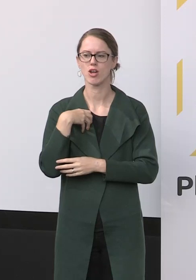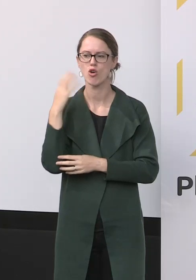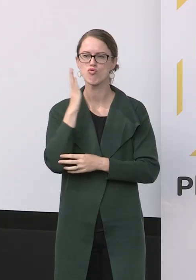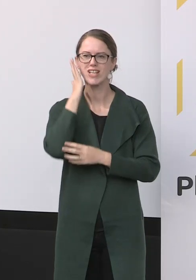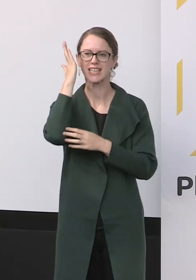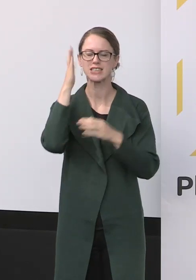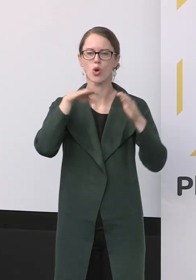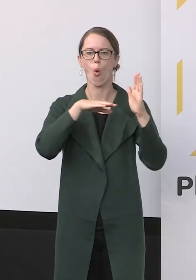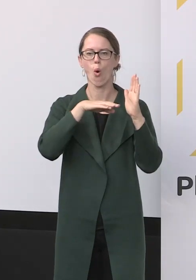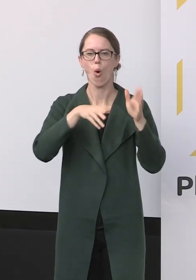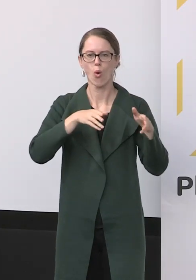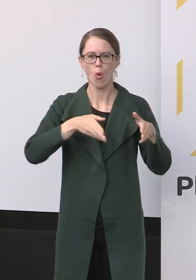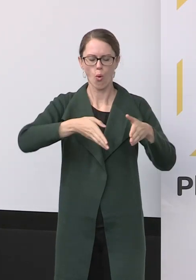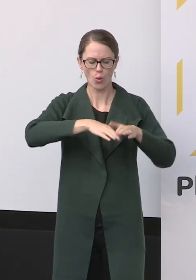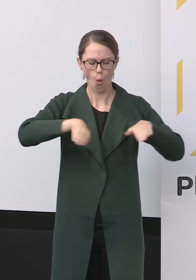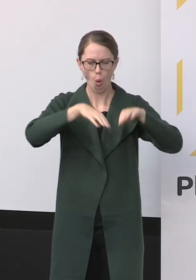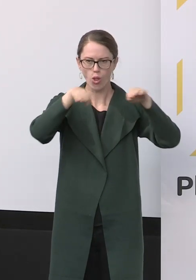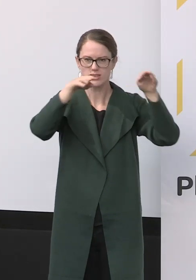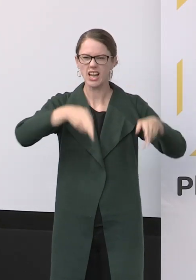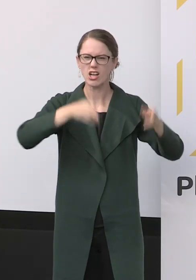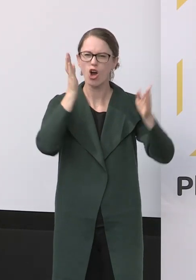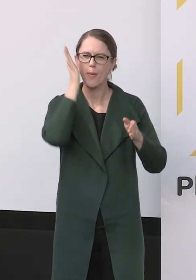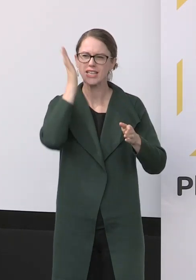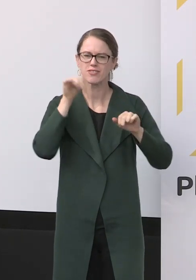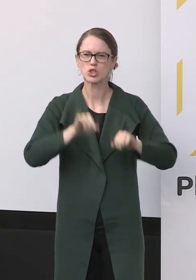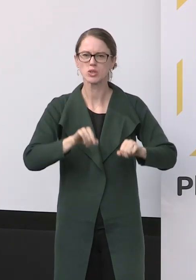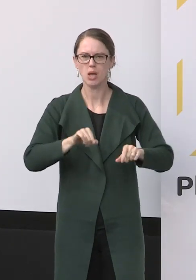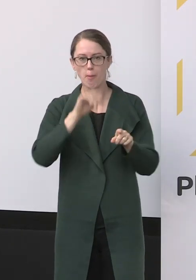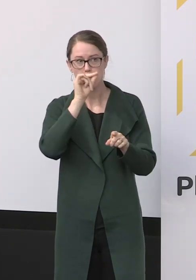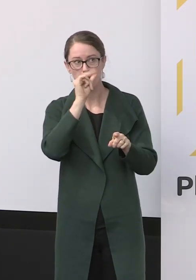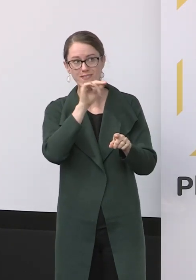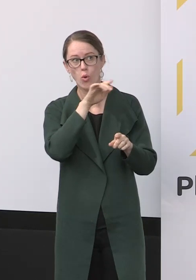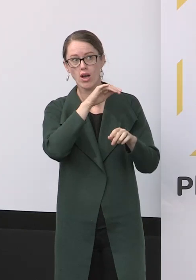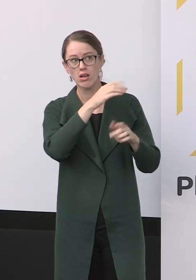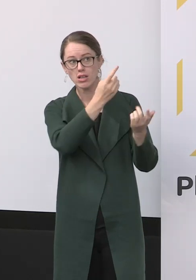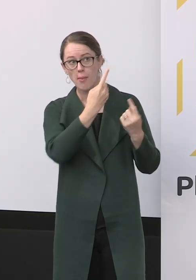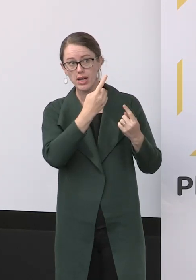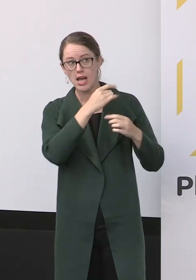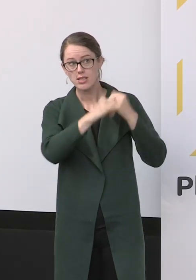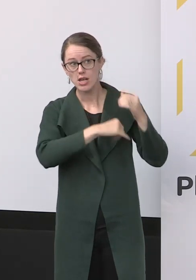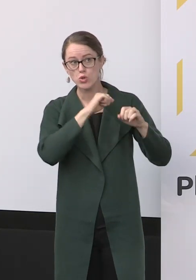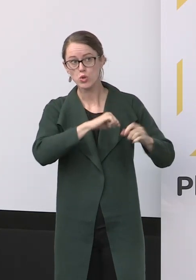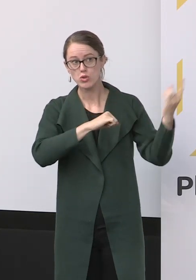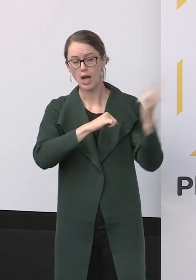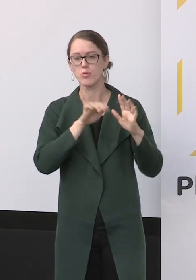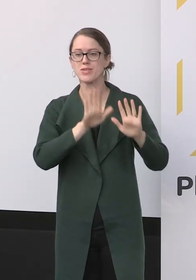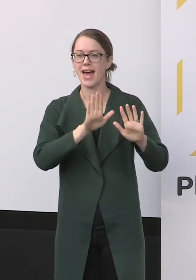Did you see a letter yesterday where they will be offering the government residents' homes as an option